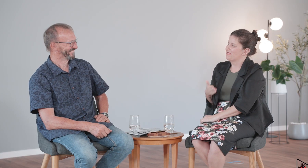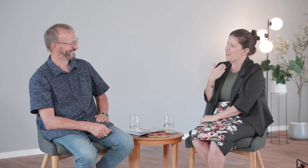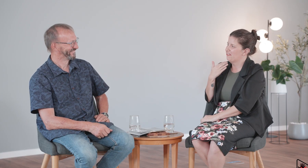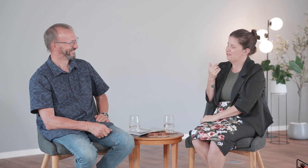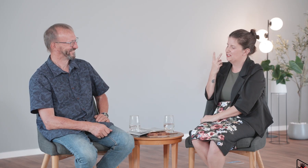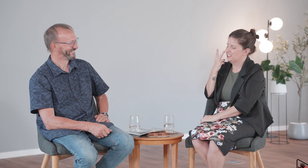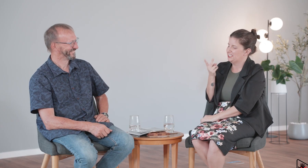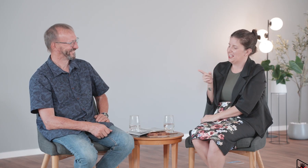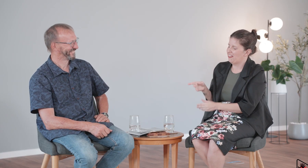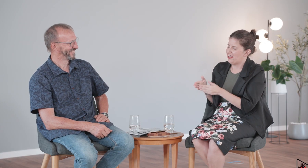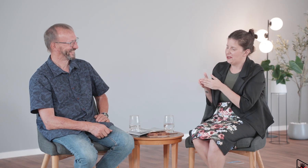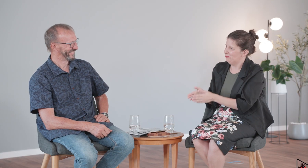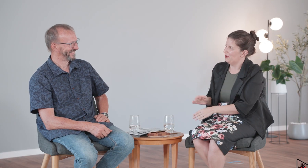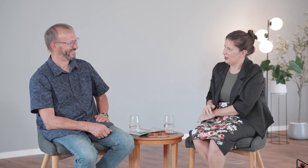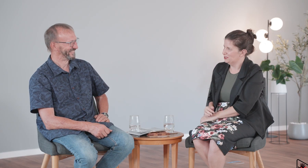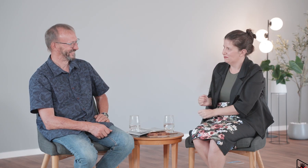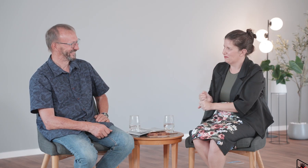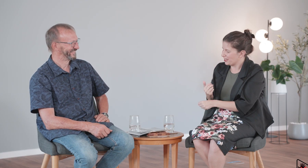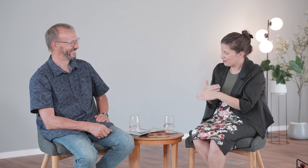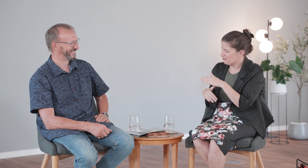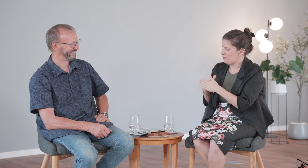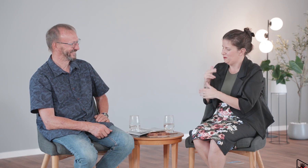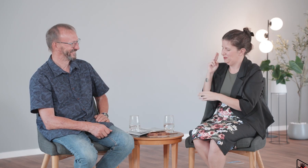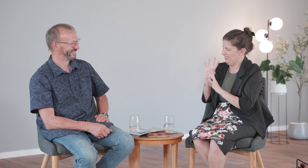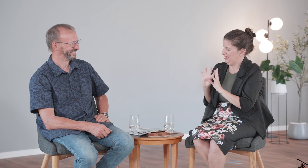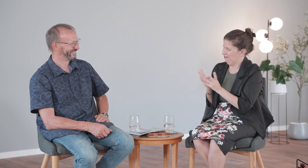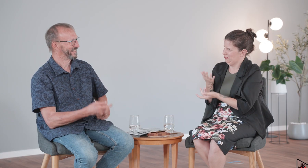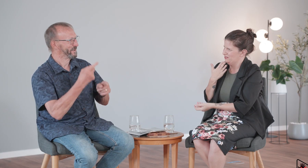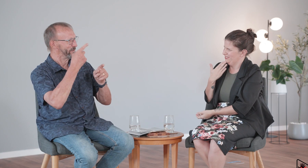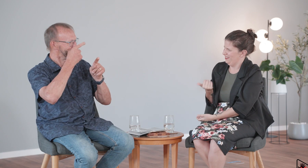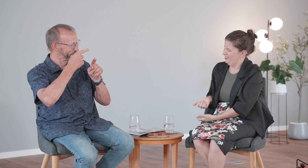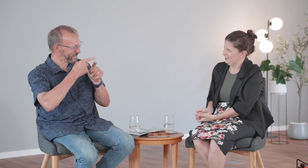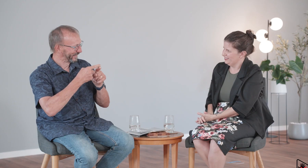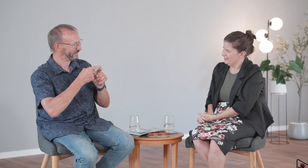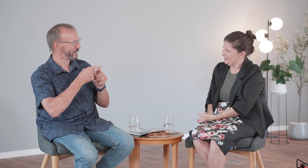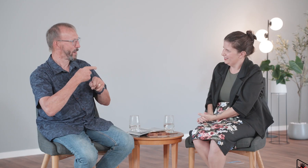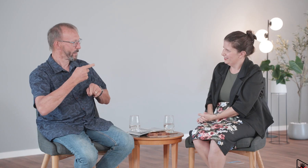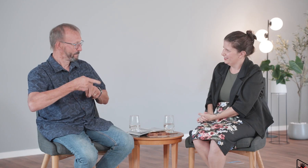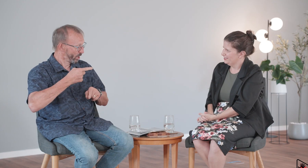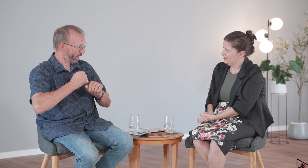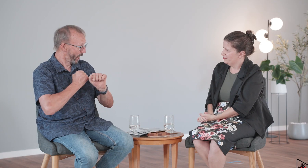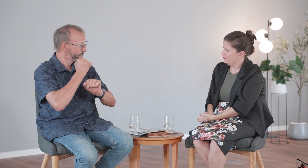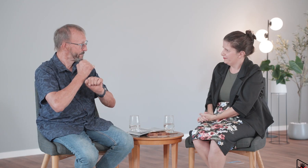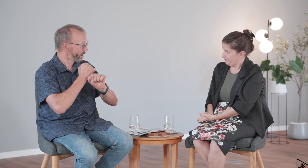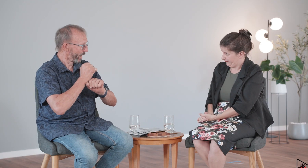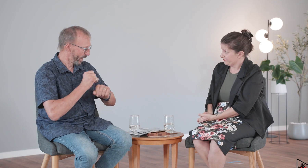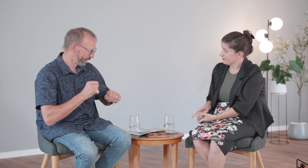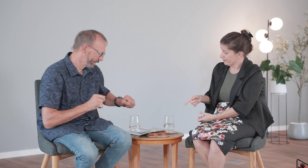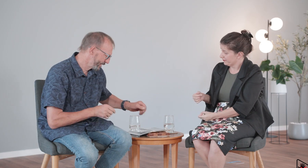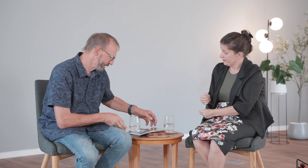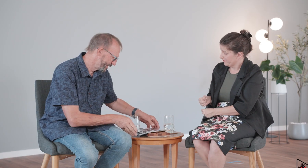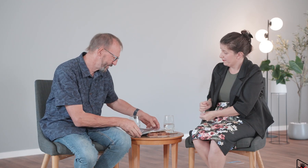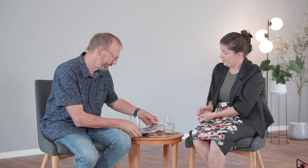that's a shame. It'd be lovely to see this boat fully made by Deaf people. Yeah. And the motor